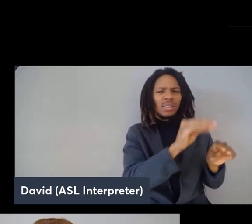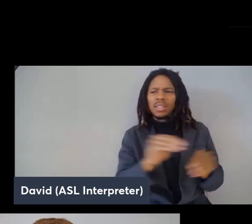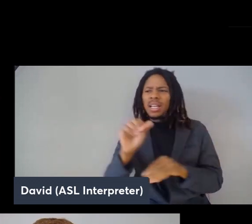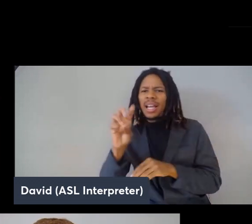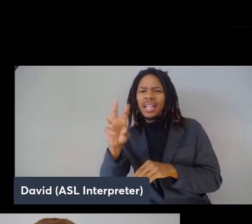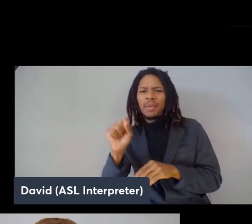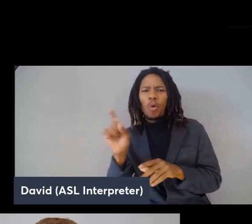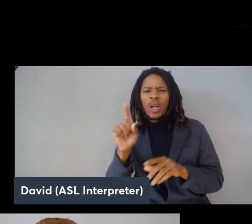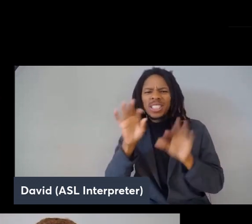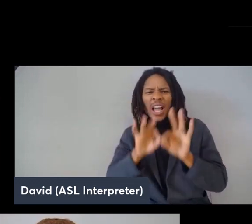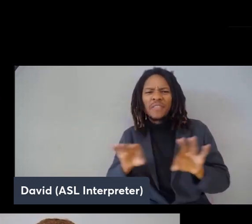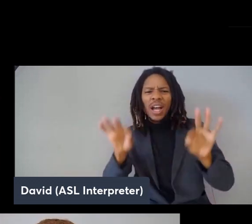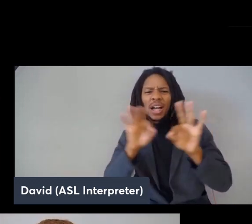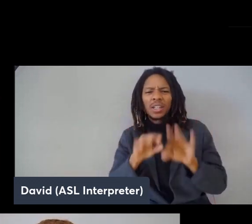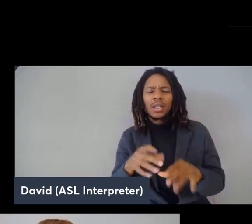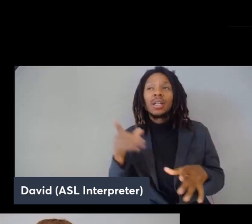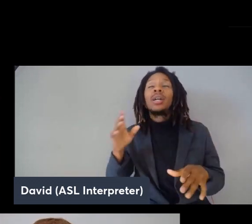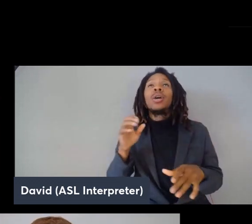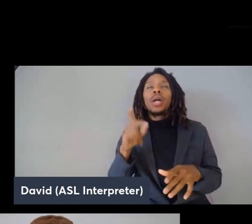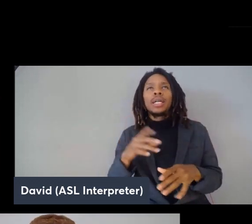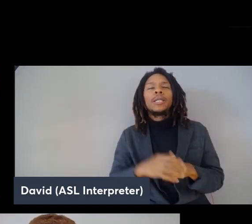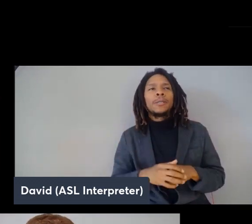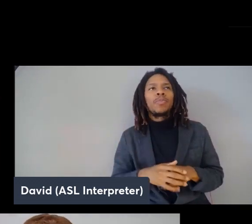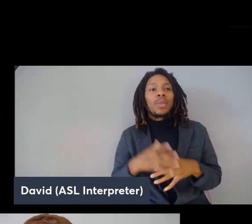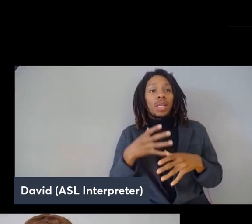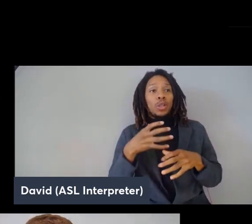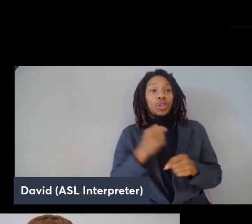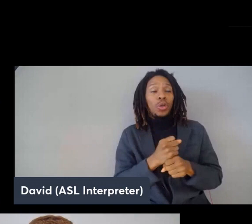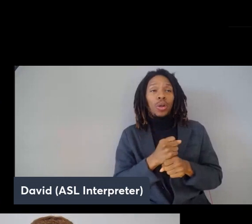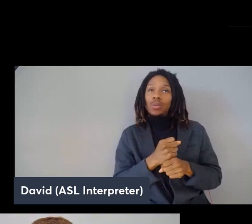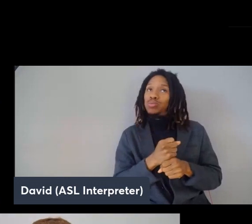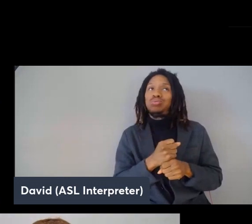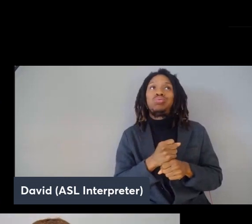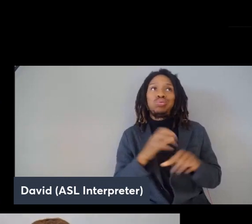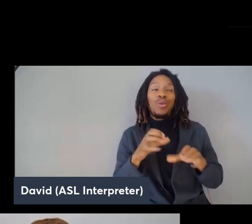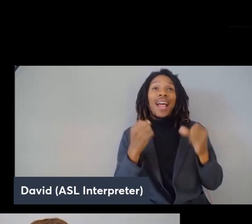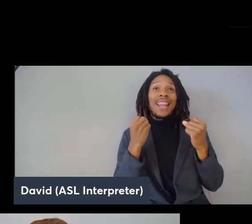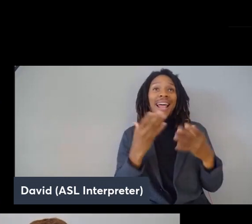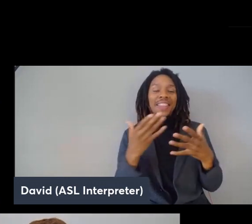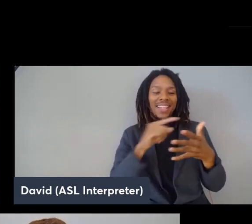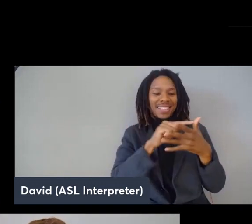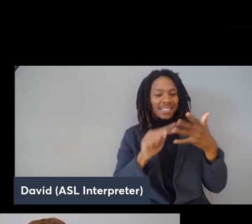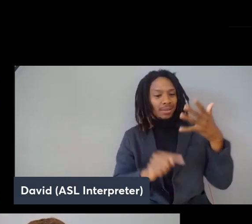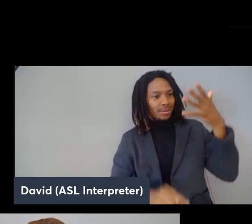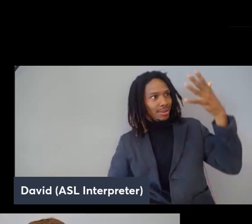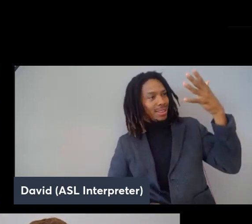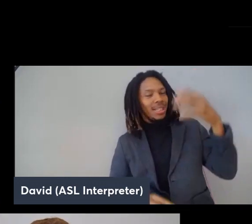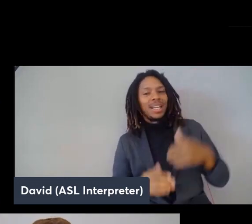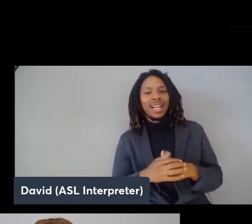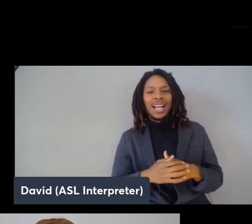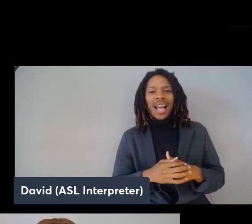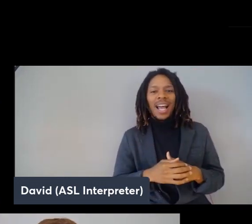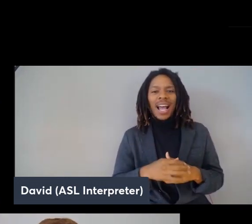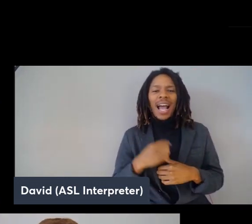In short, doing a lot of things. I think this is also... Well, I think this is also because the value